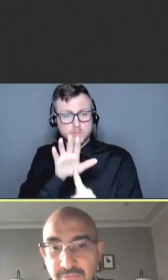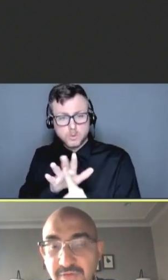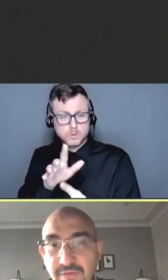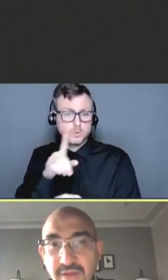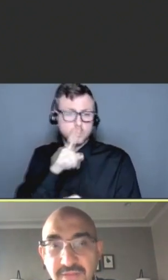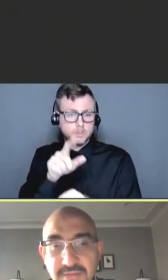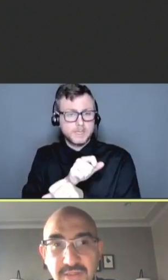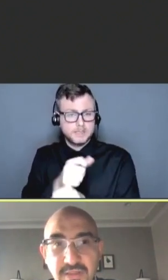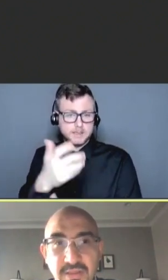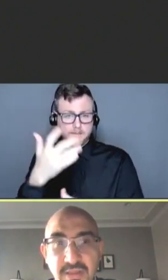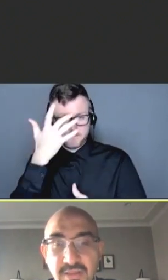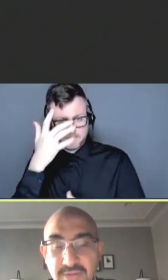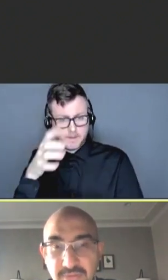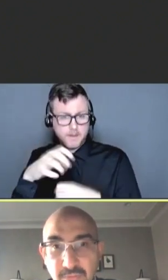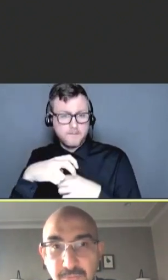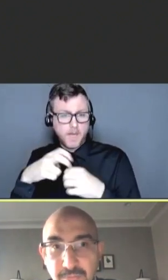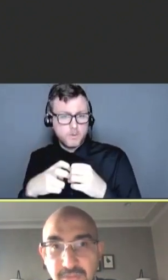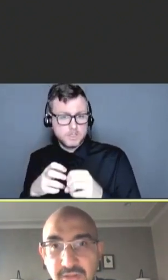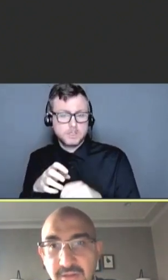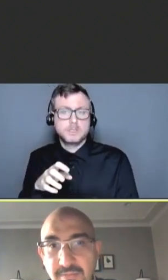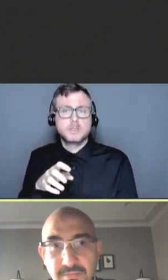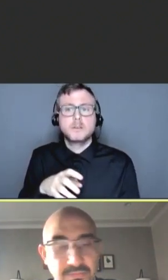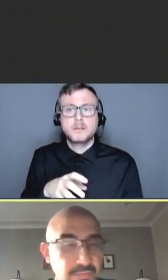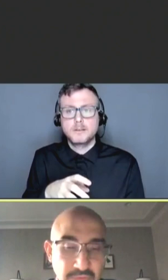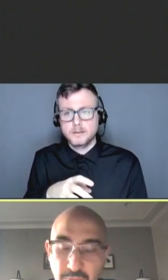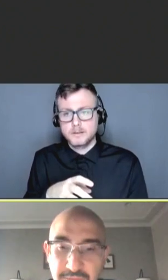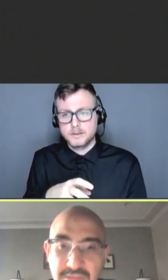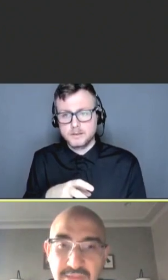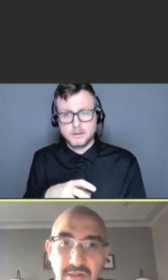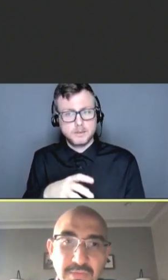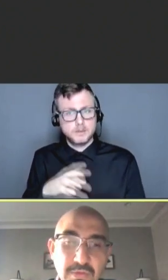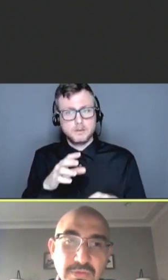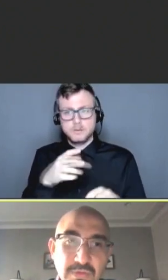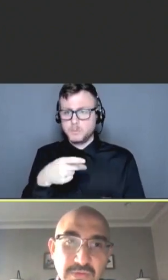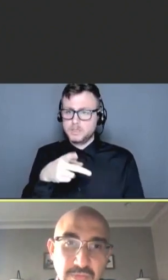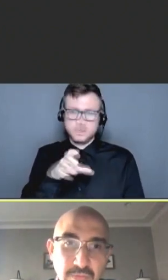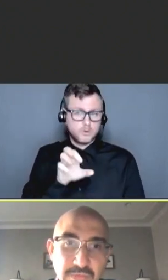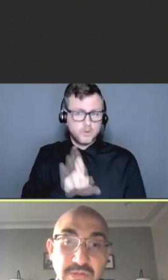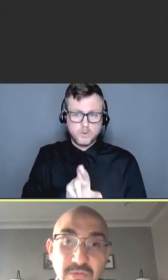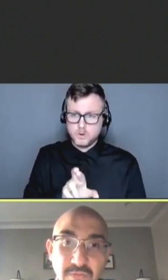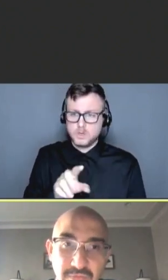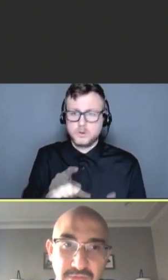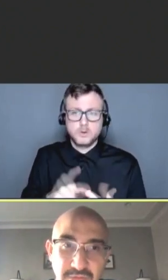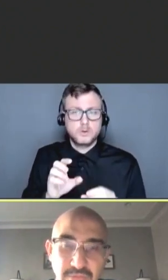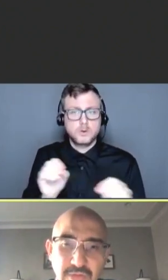verified this by -- there's no PCR, but also there's no sero-compression to any of the